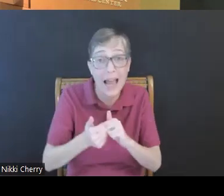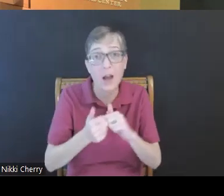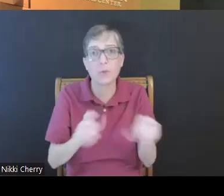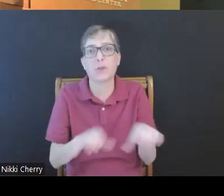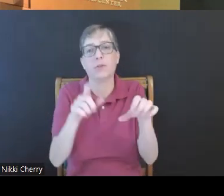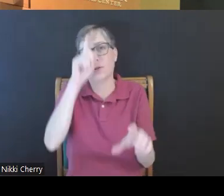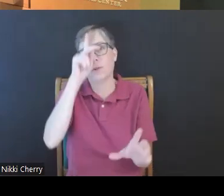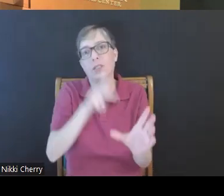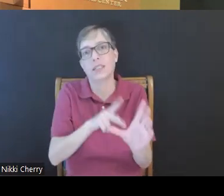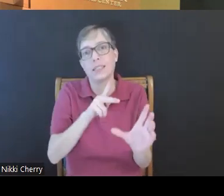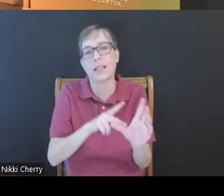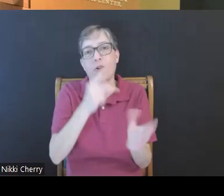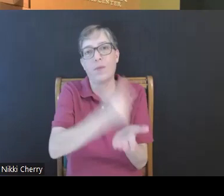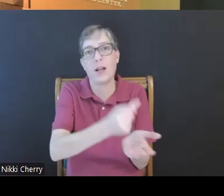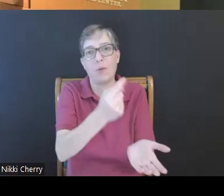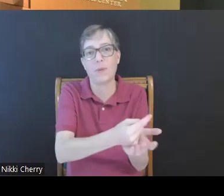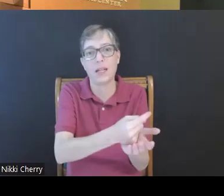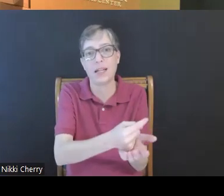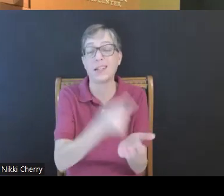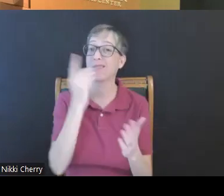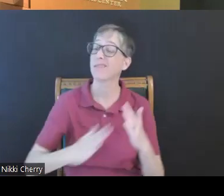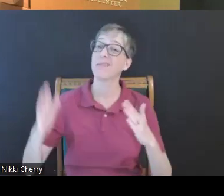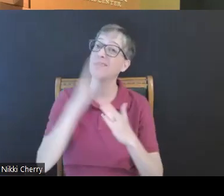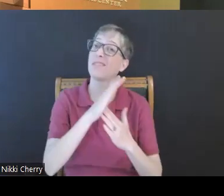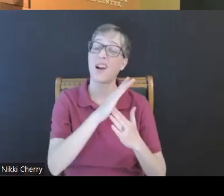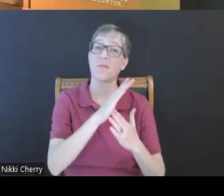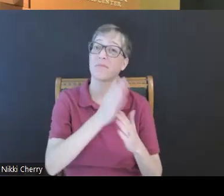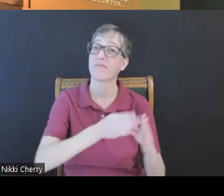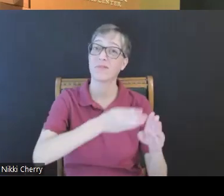Washington undergraduated psychology and most of them are graduating without any clinical skills